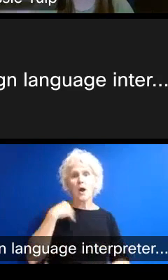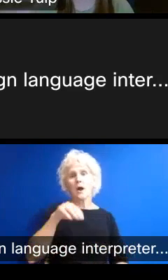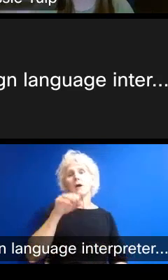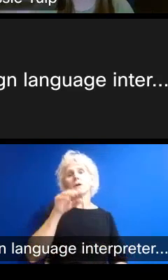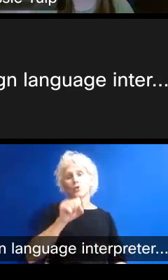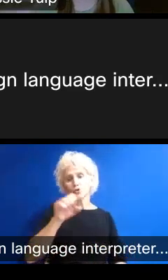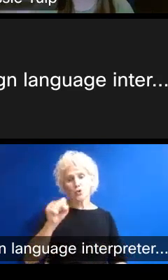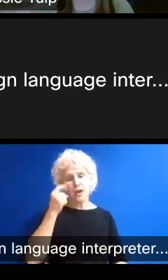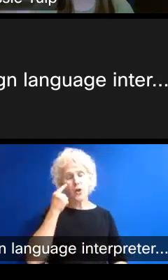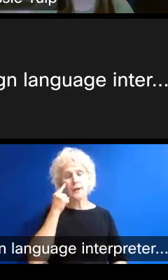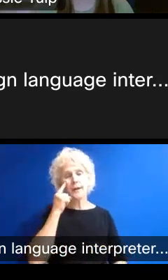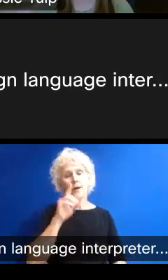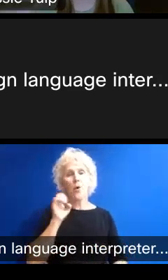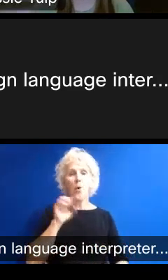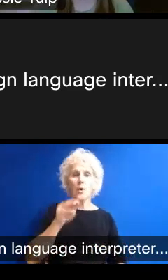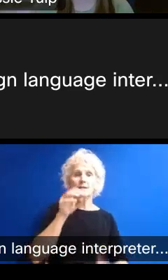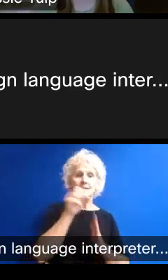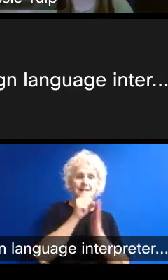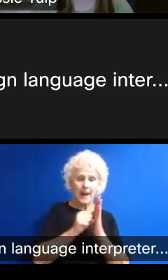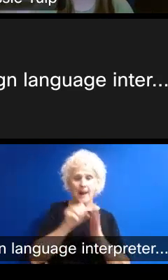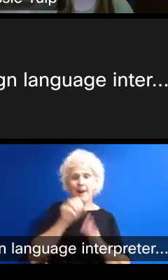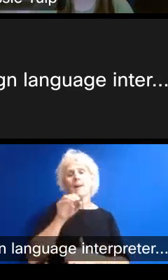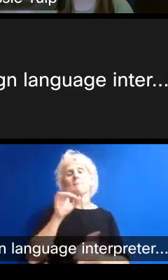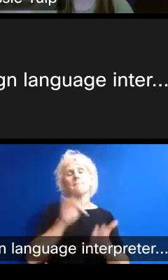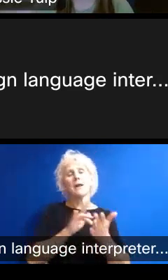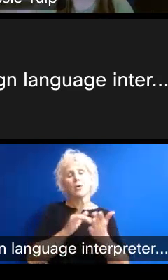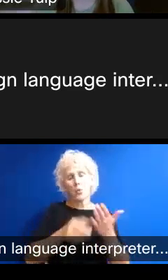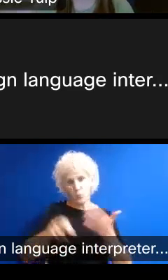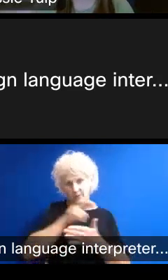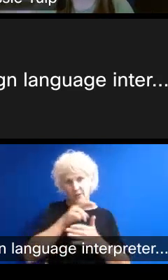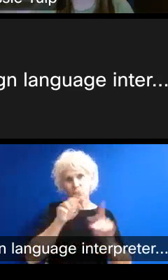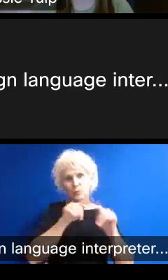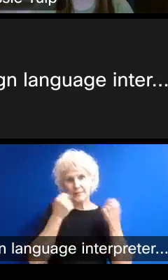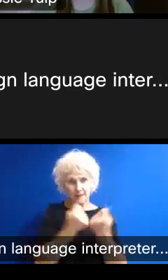State Medical Review Team. As stated previously on the slide before this, the certification process